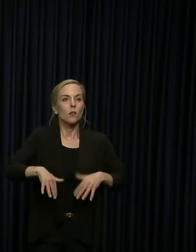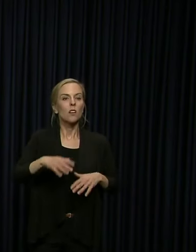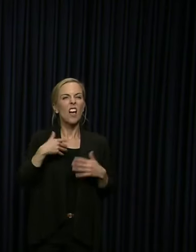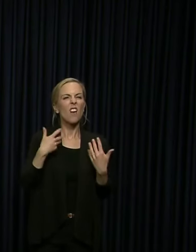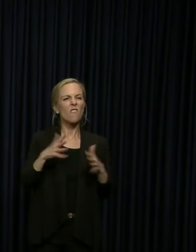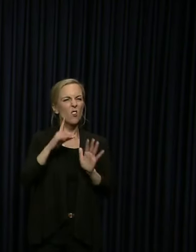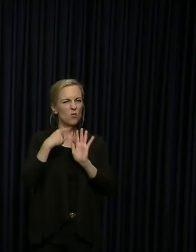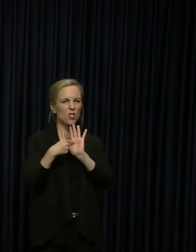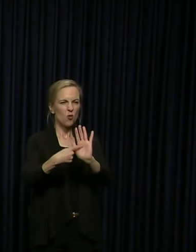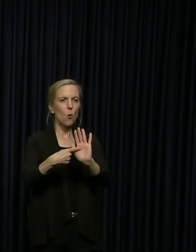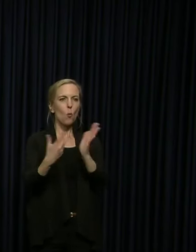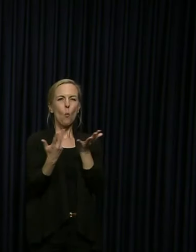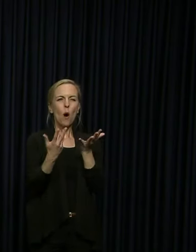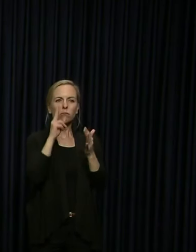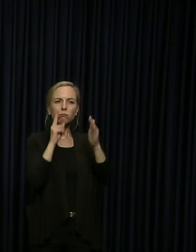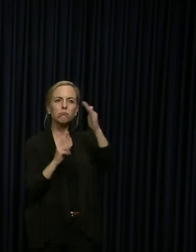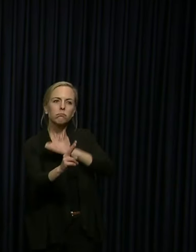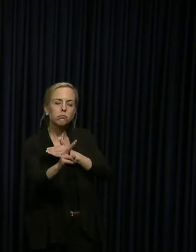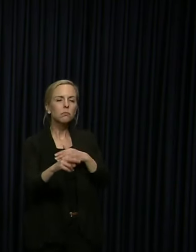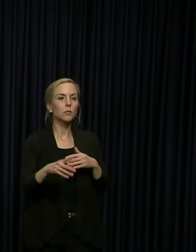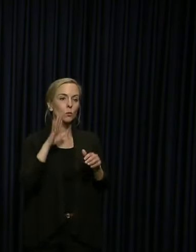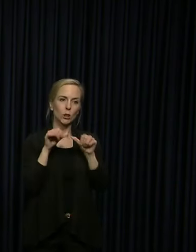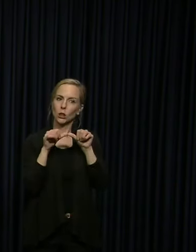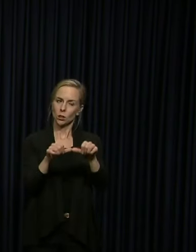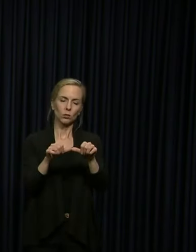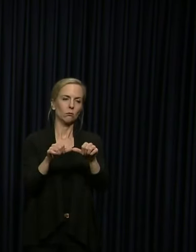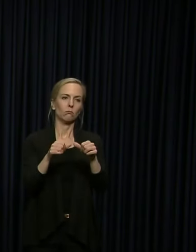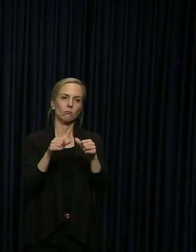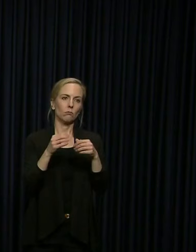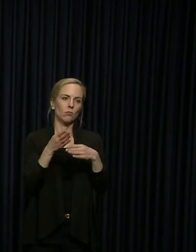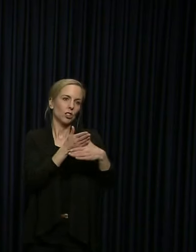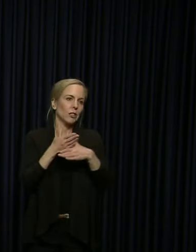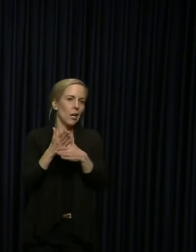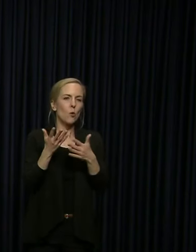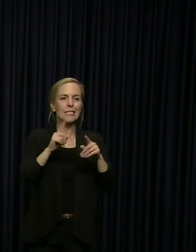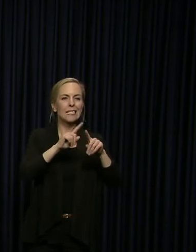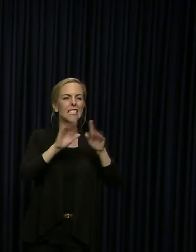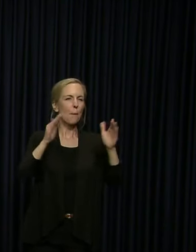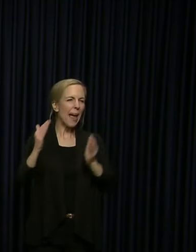AGAIN, THEIR NUMBERS ARE A LITTLE BIT HIGHER, AND WE INTERNALLY BELIEVE THAT THE